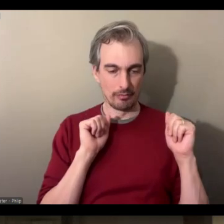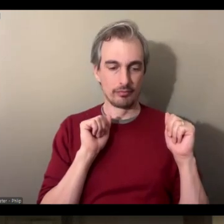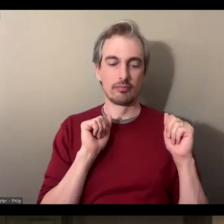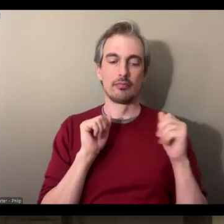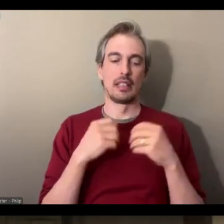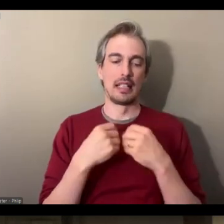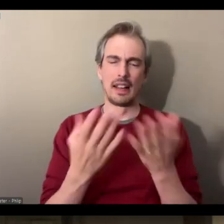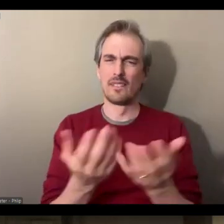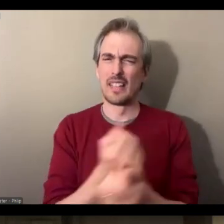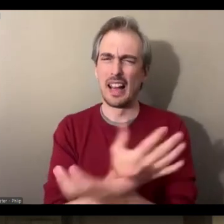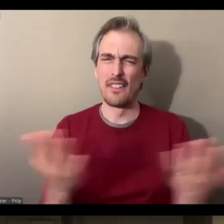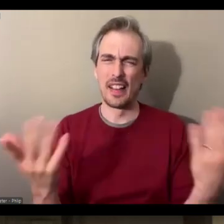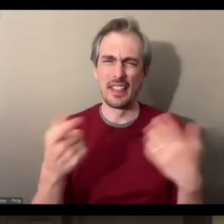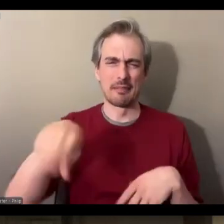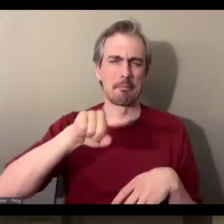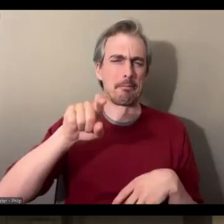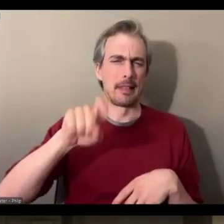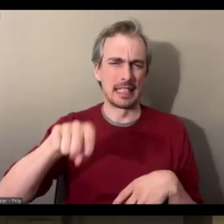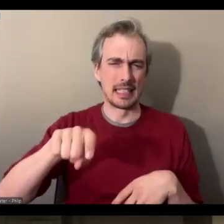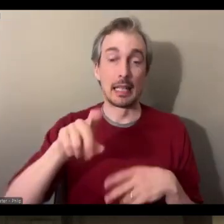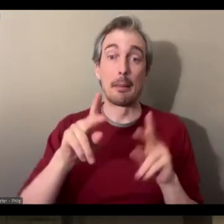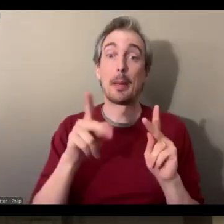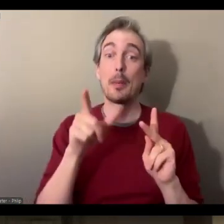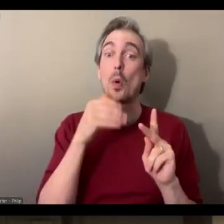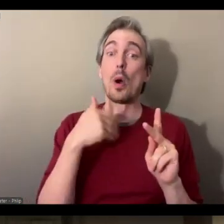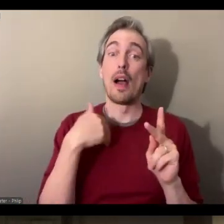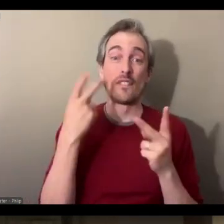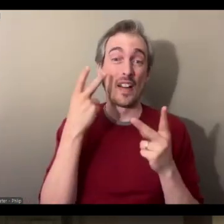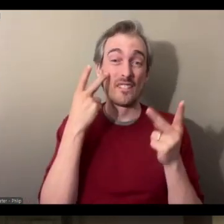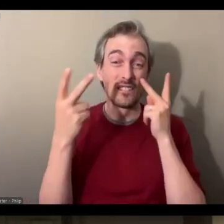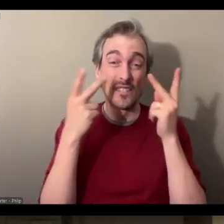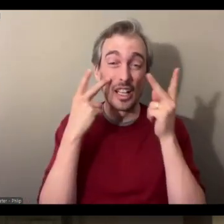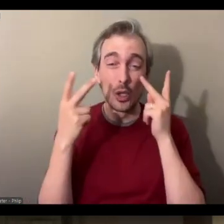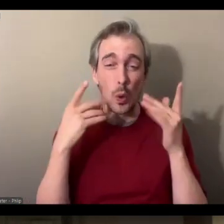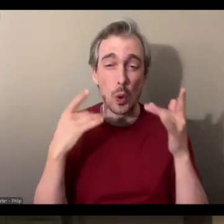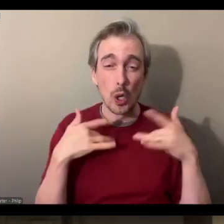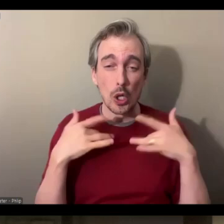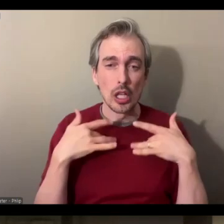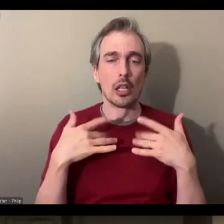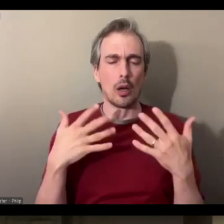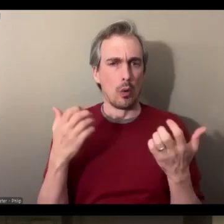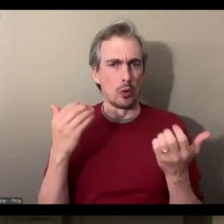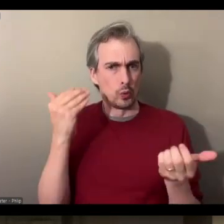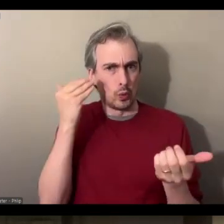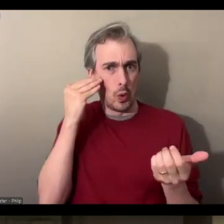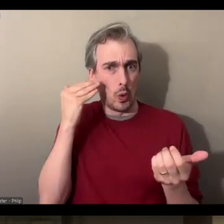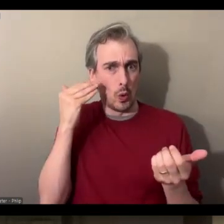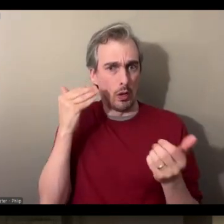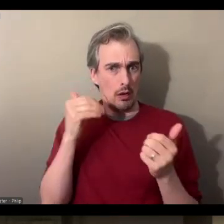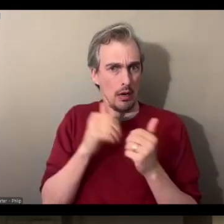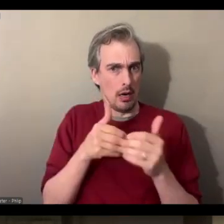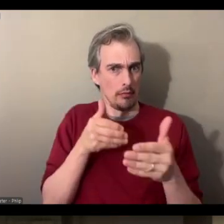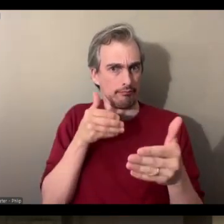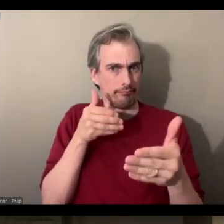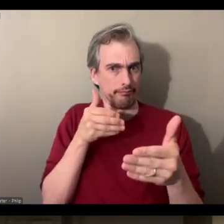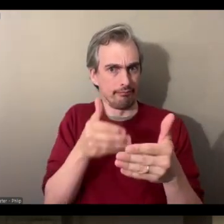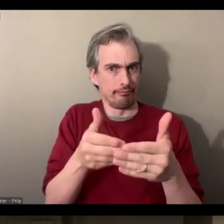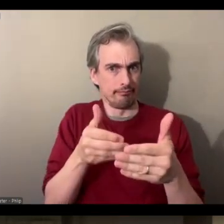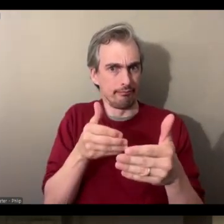I want to know how close the seat is to the end of the row. Very reasonable request. If